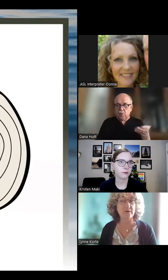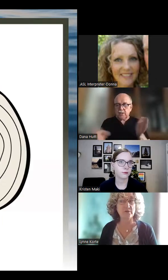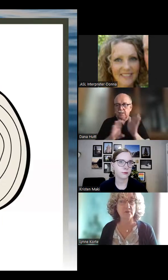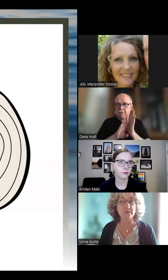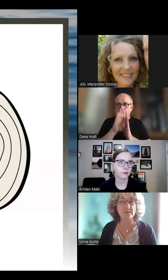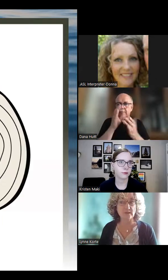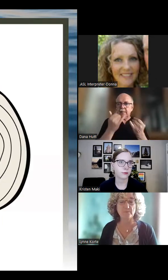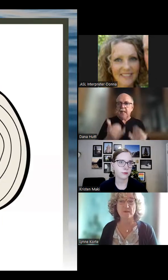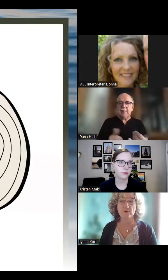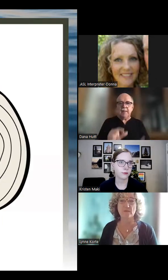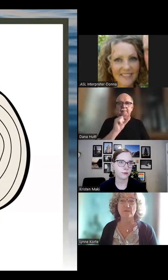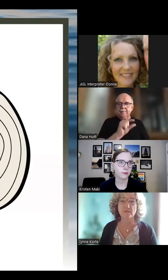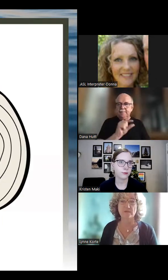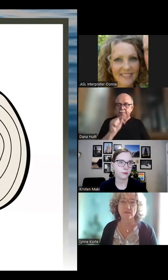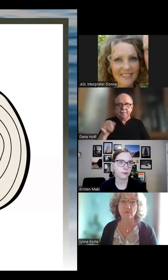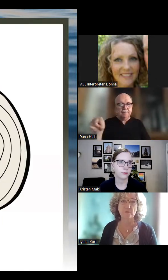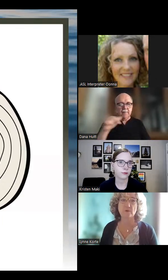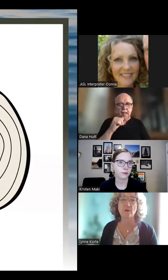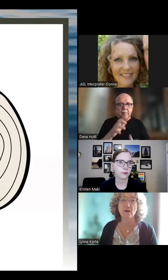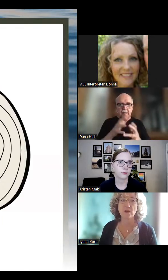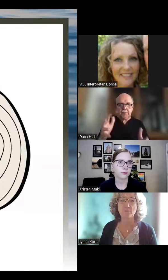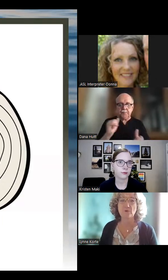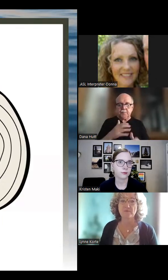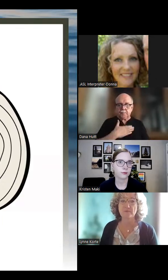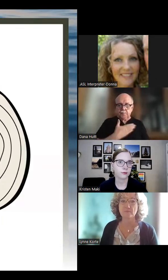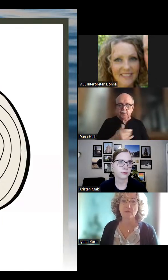in hearing from the panel about what this looks like in